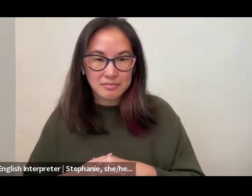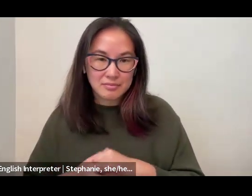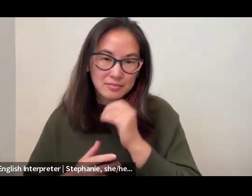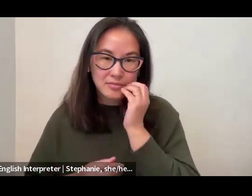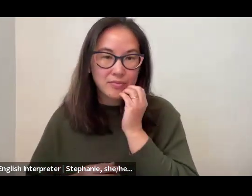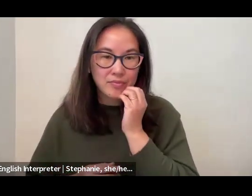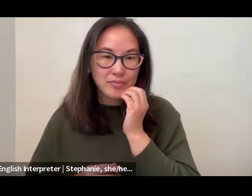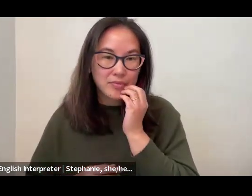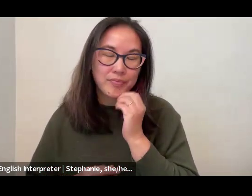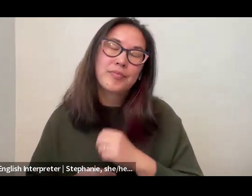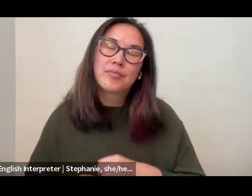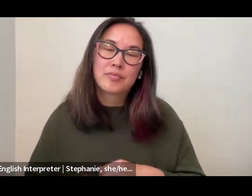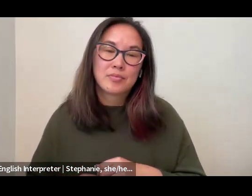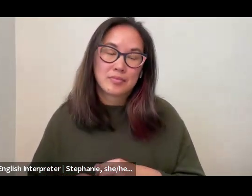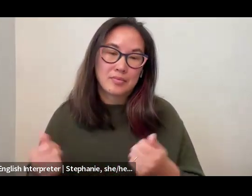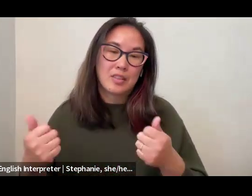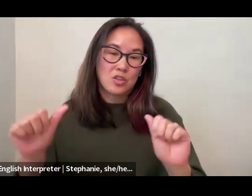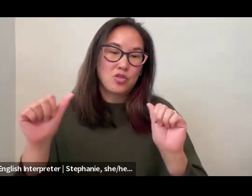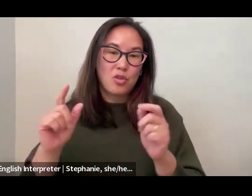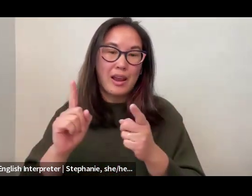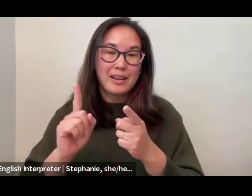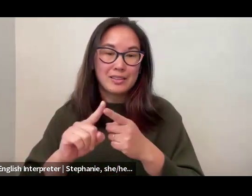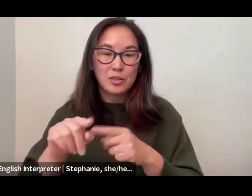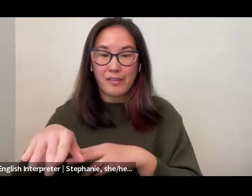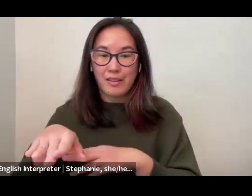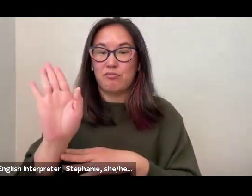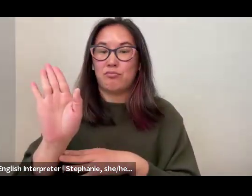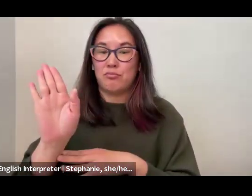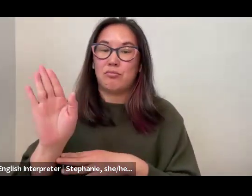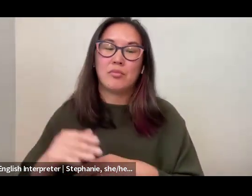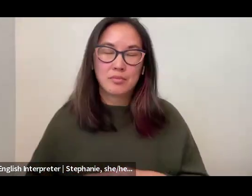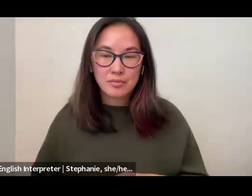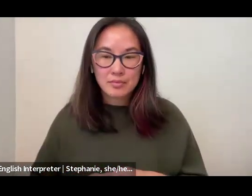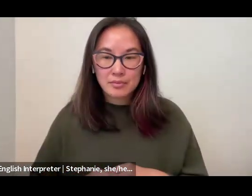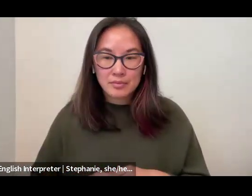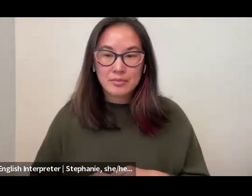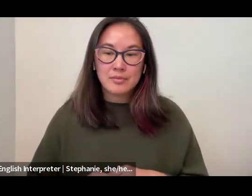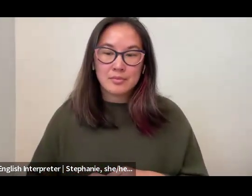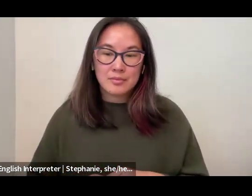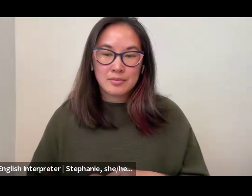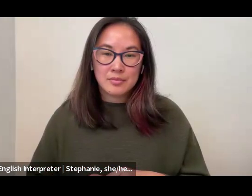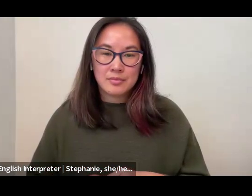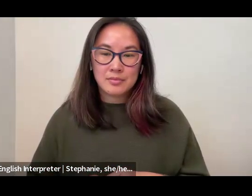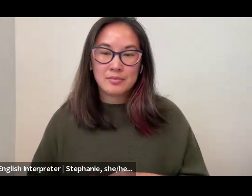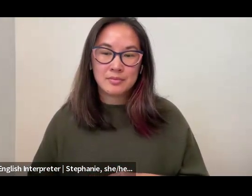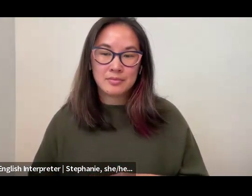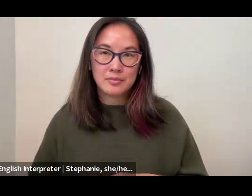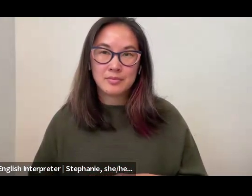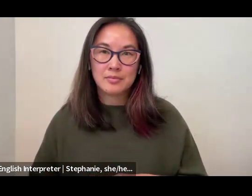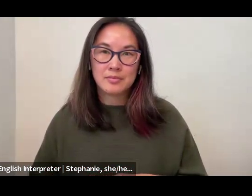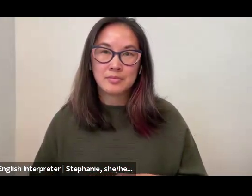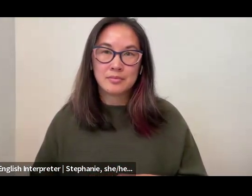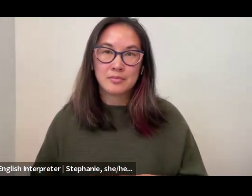And you are still going to try and pull your toes towards your nose and flex your foot.